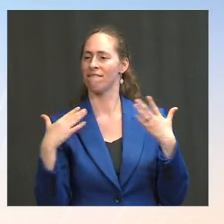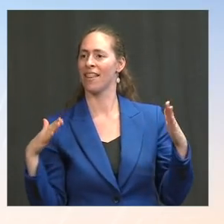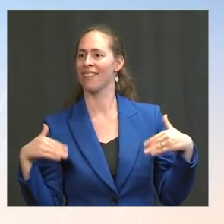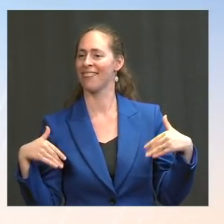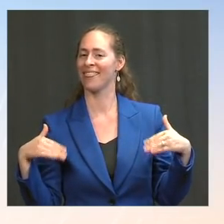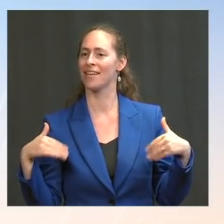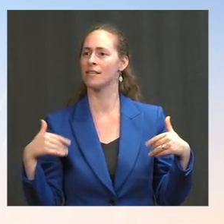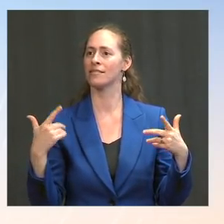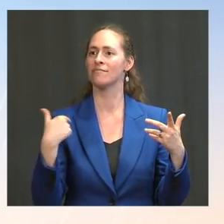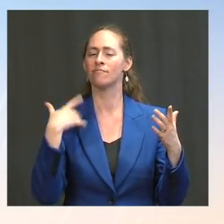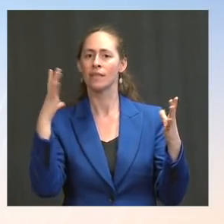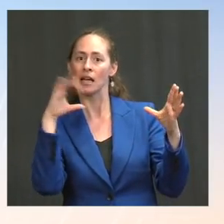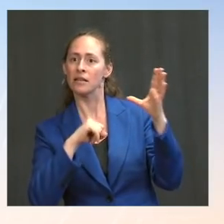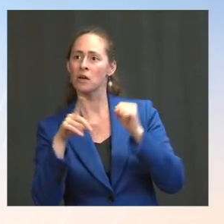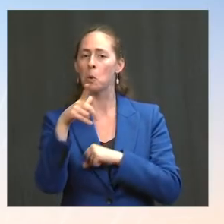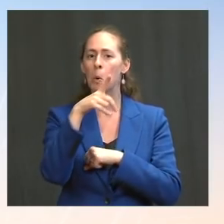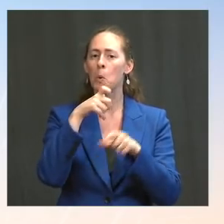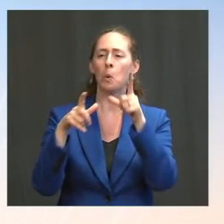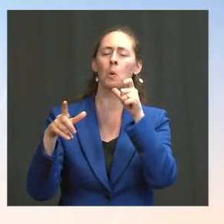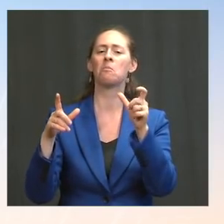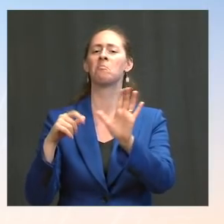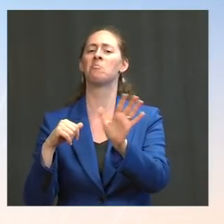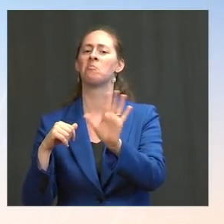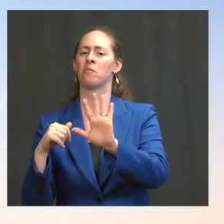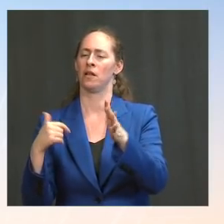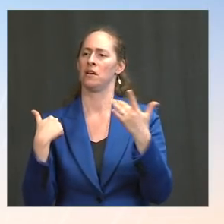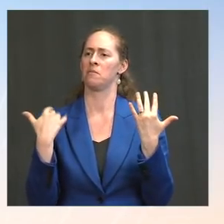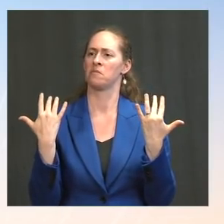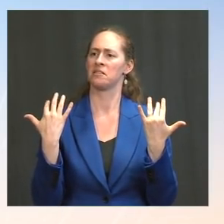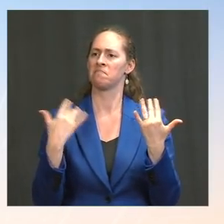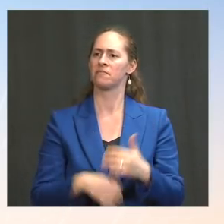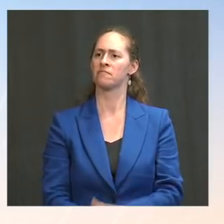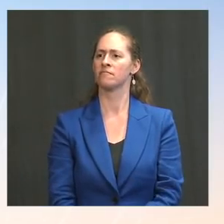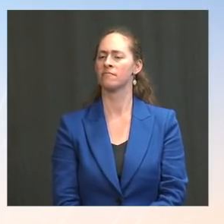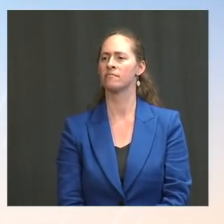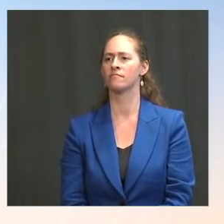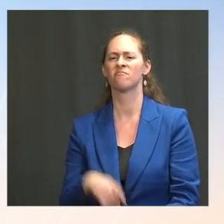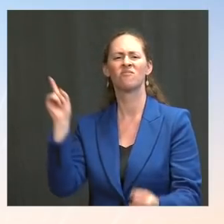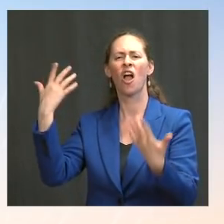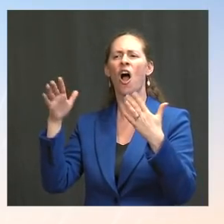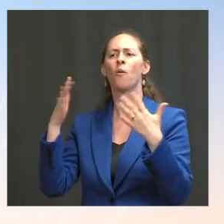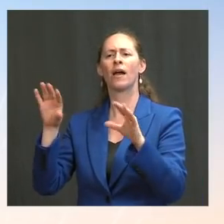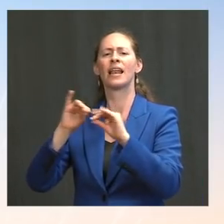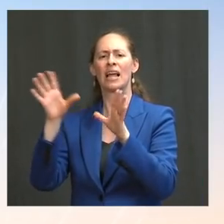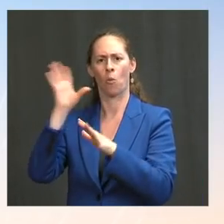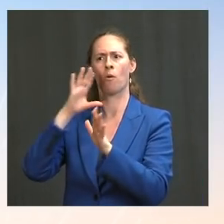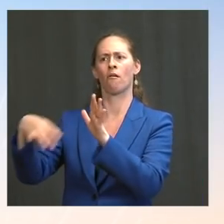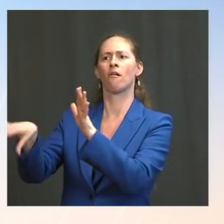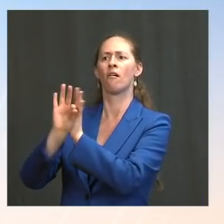He made clear at the time -- or maybe around that time -- that he would nominate an African American woman to serve on the Supreme Court